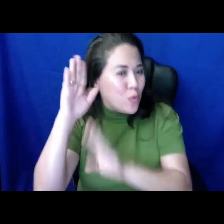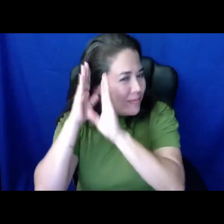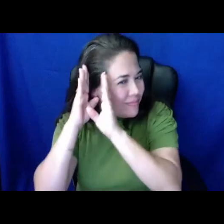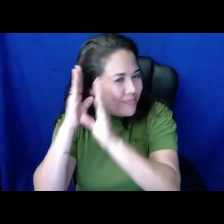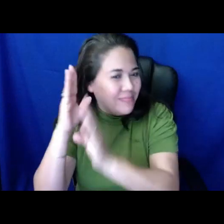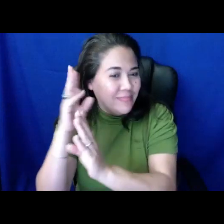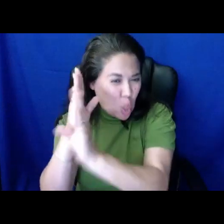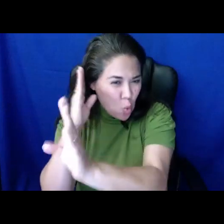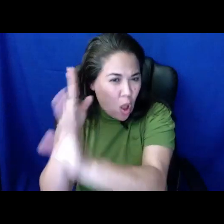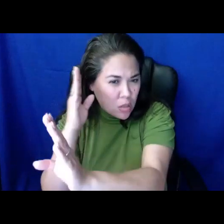Raymond Antrobus (He/Him): I bought assigned.